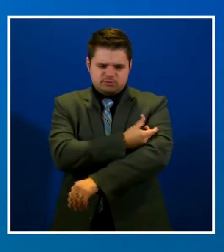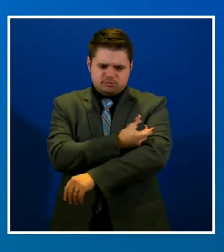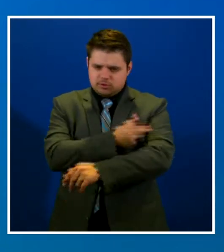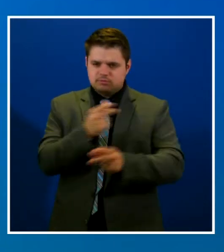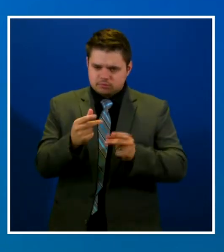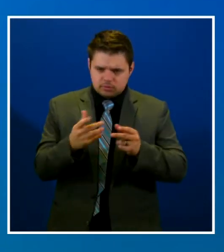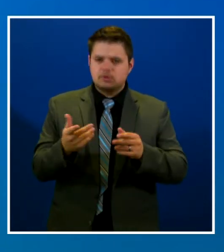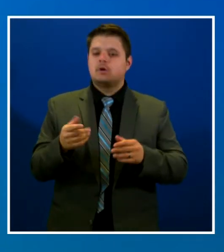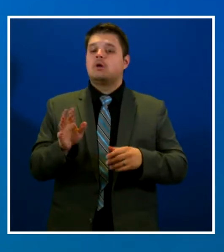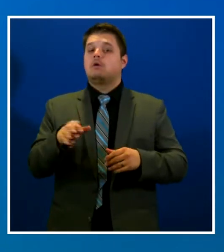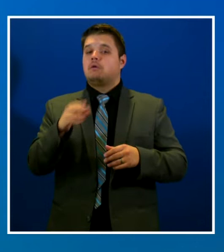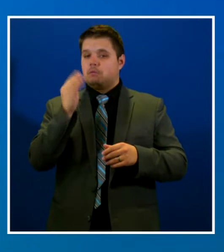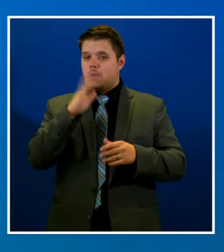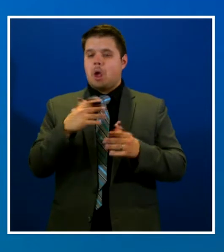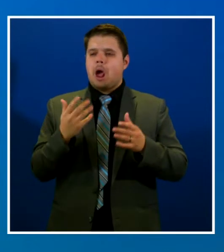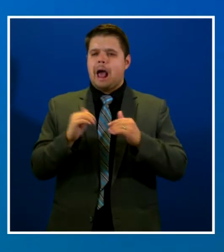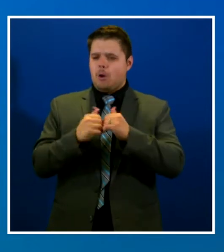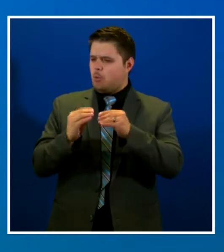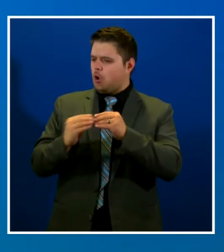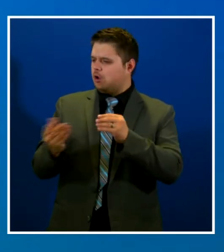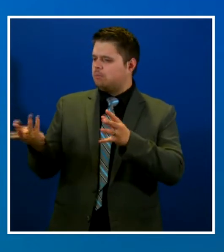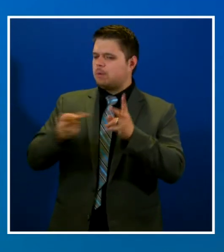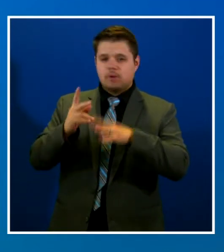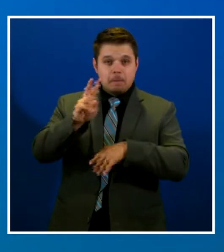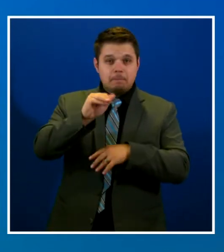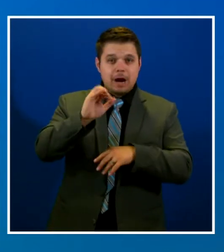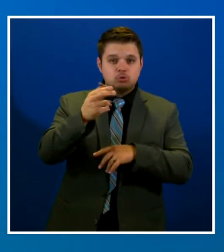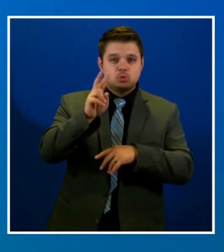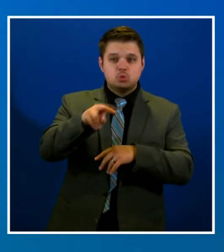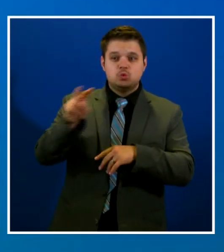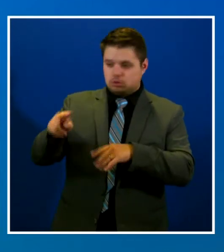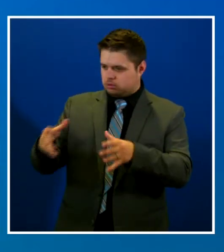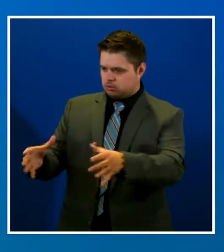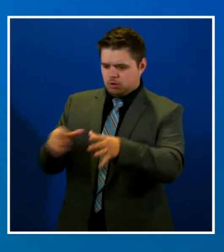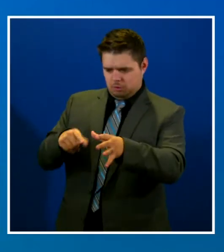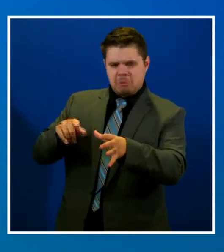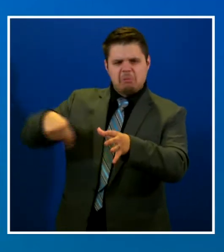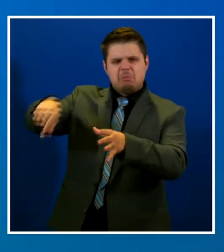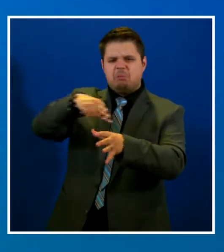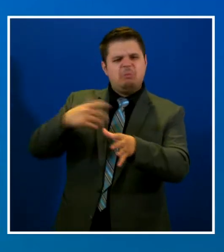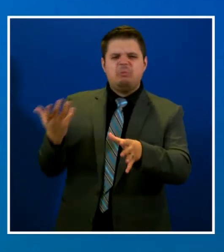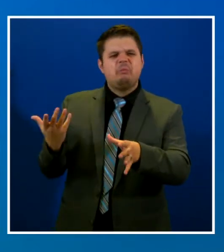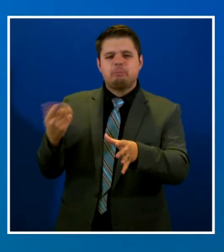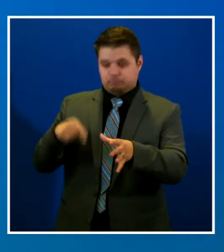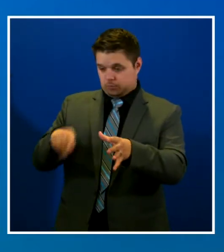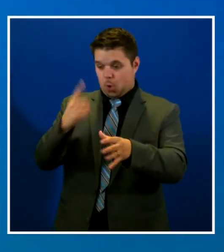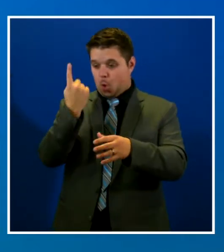Phase 1B the Tier 2 will also include critical workers in